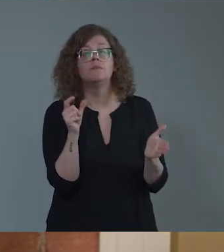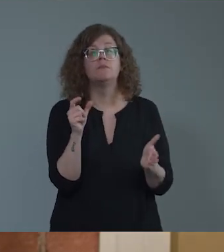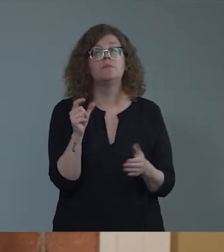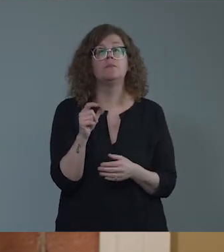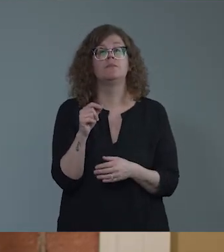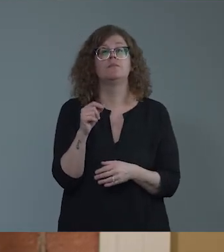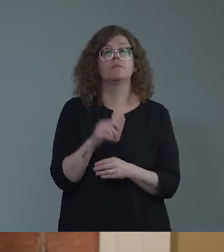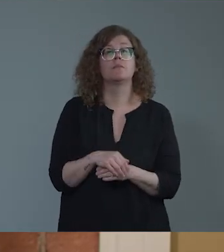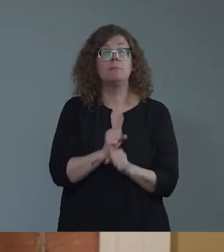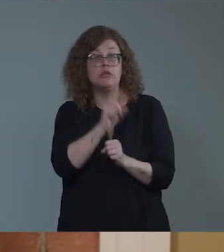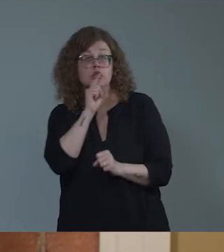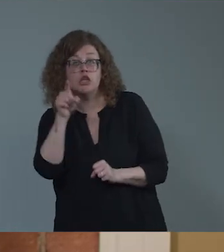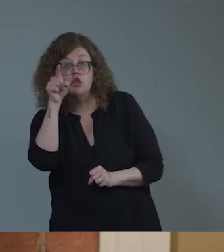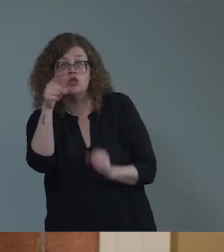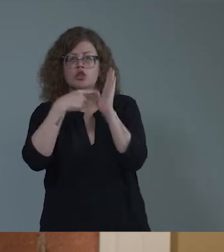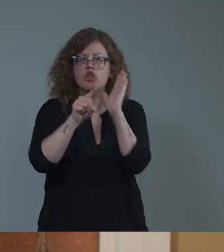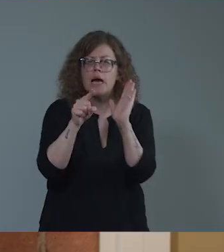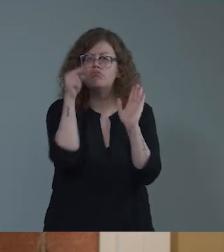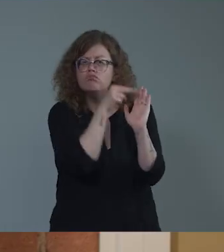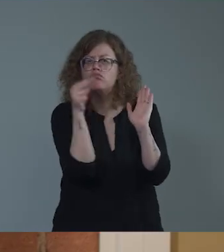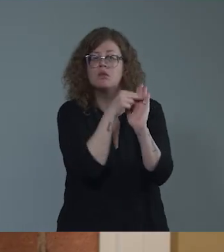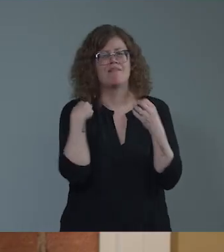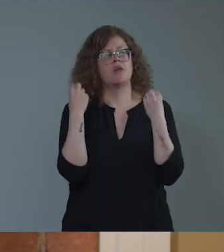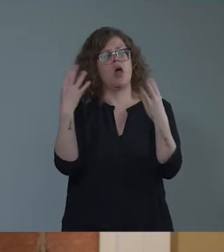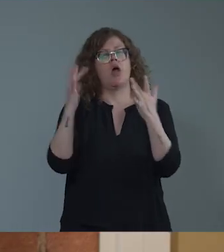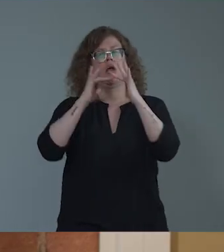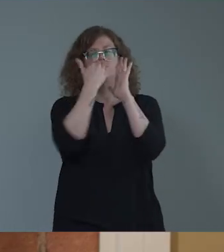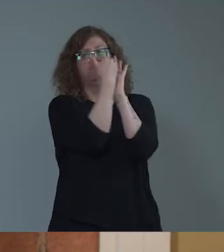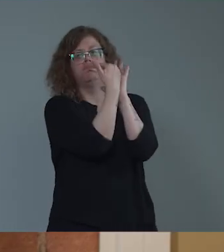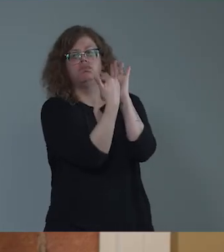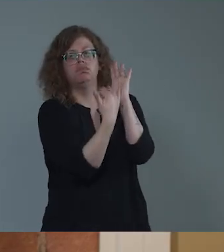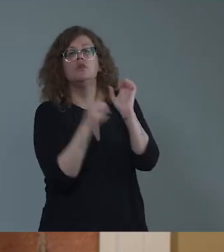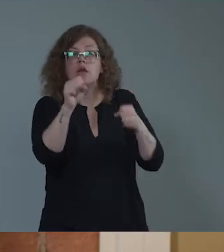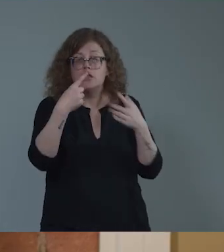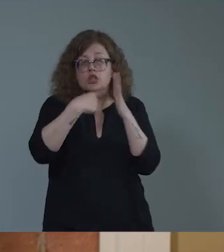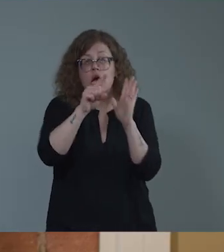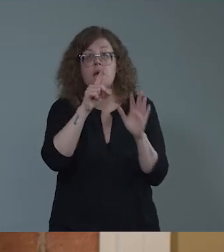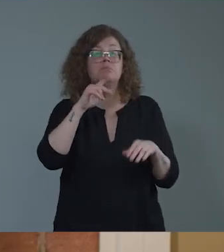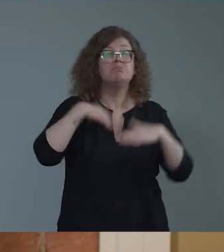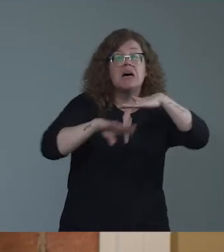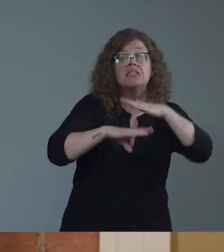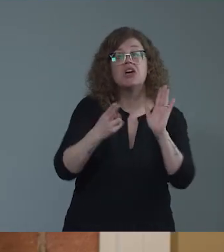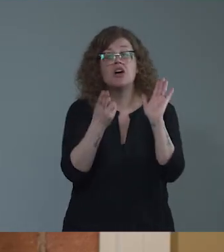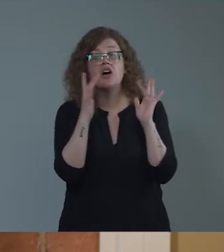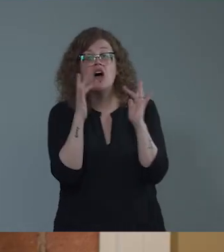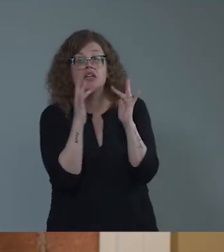It's who's hiring who, who's responsible for what, what money is being delivered to the artist,